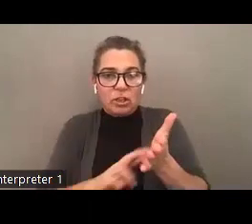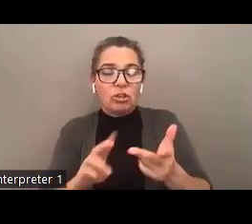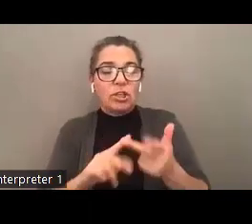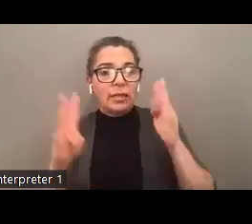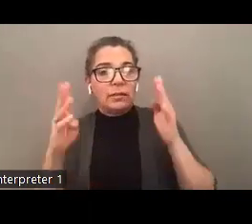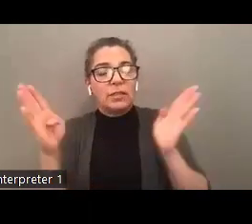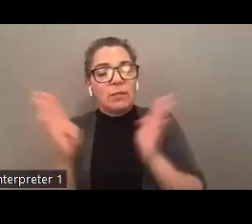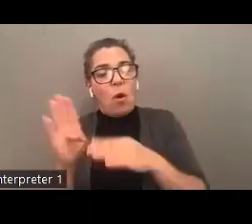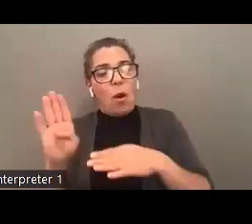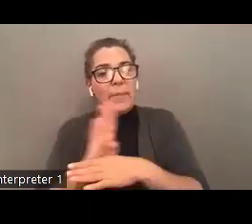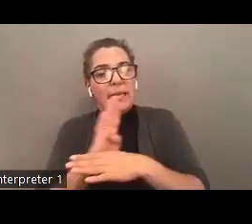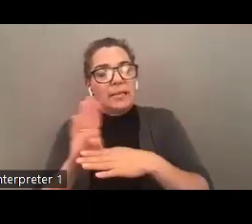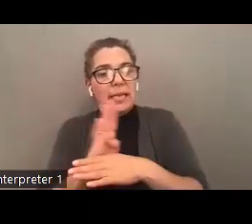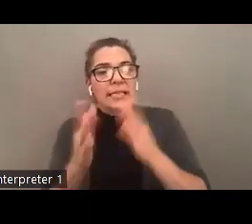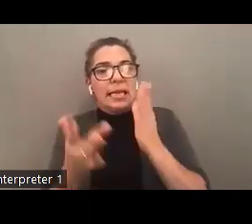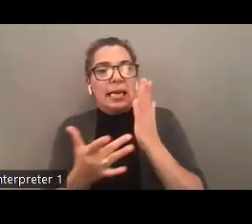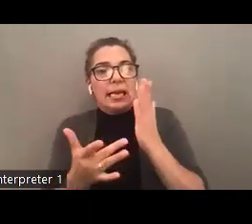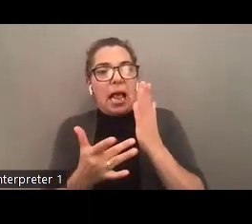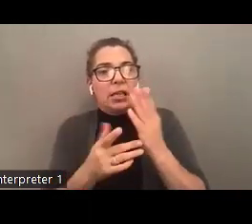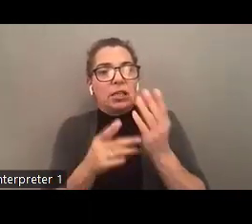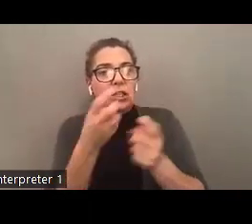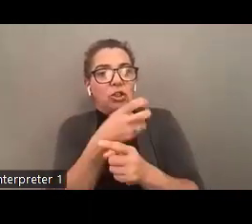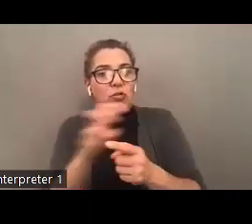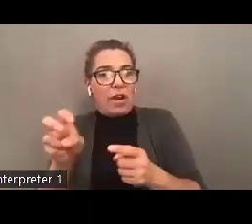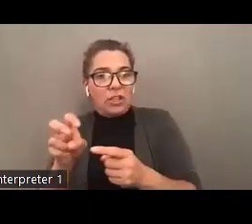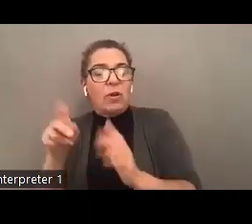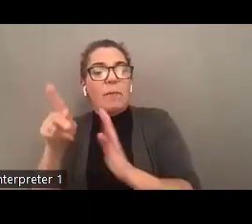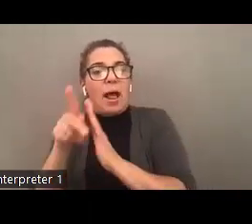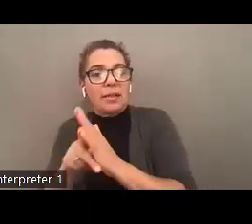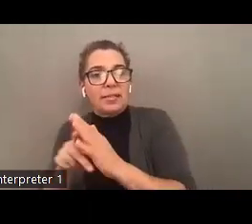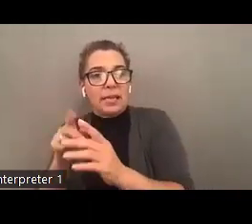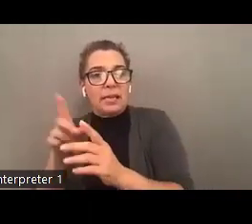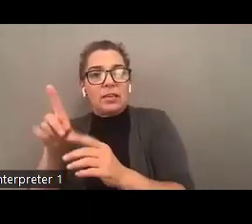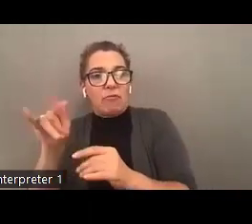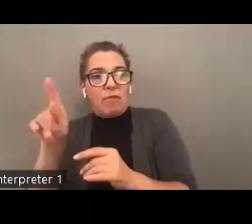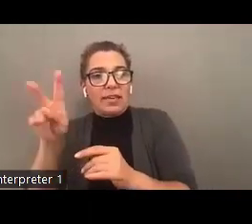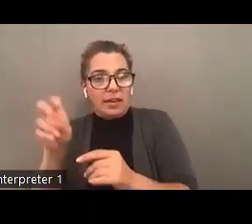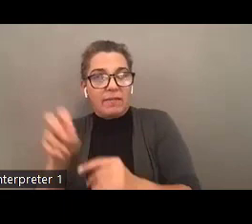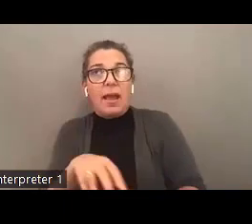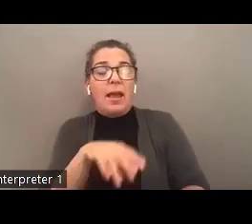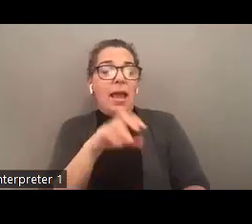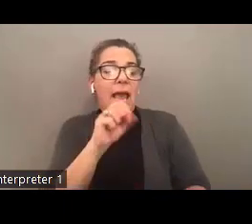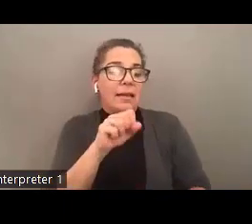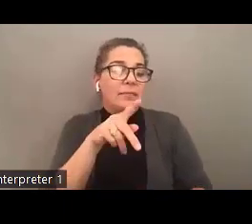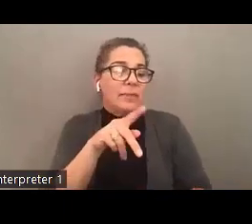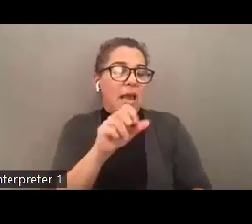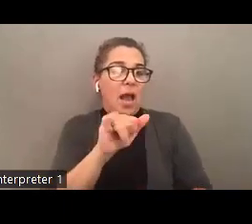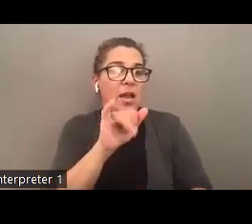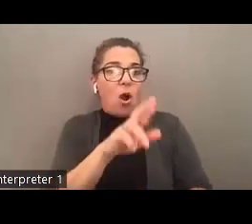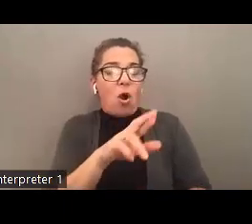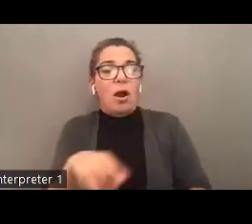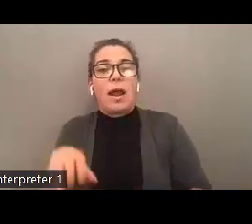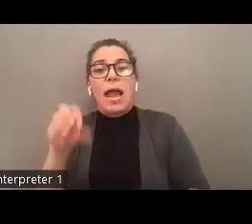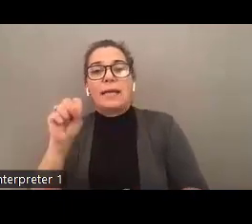transfer program policy directive, SBIR and STTR awardees may withhold applicable data